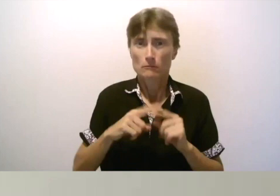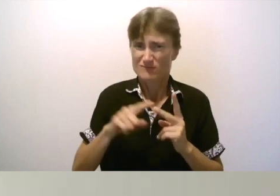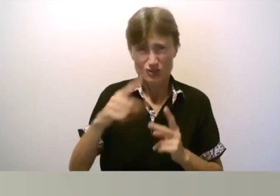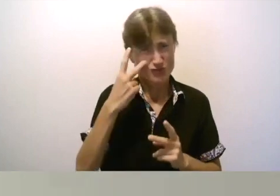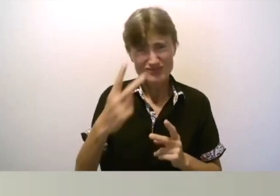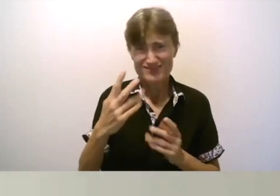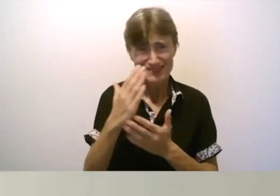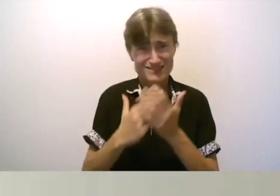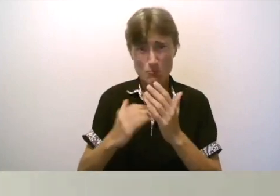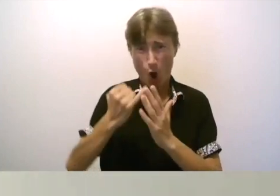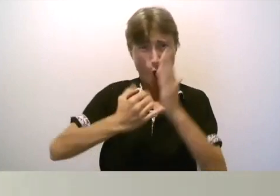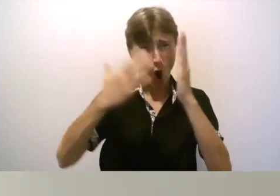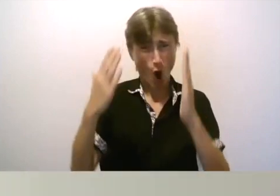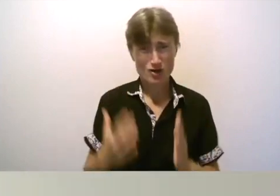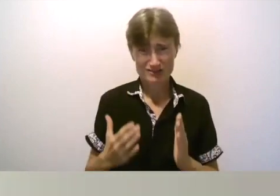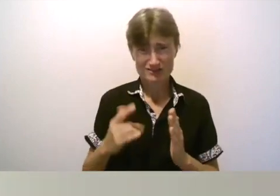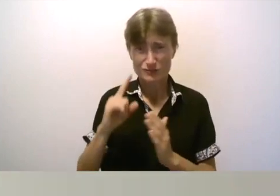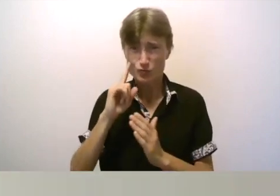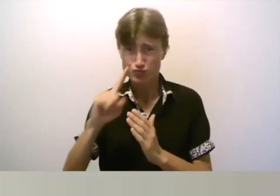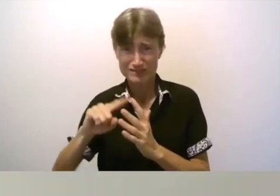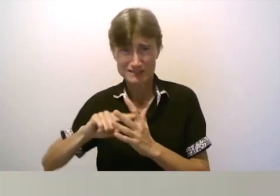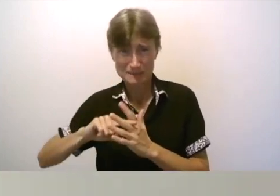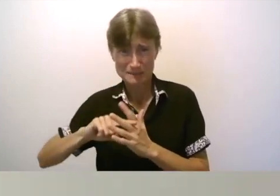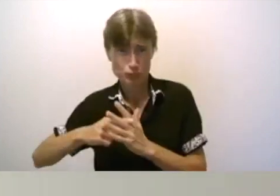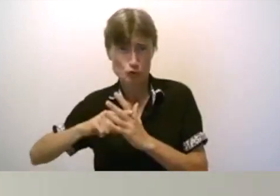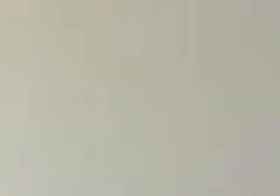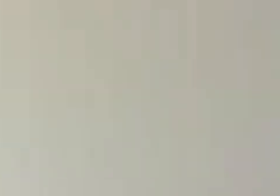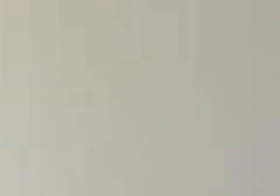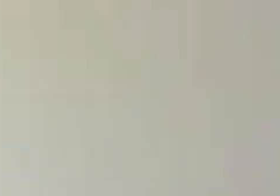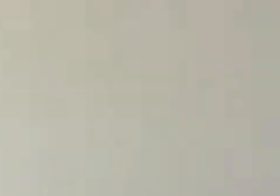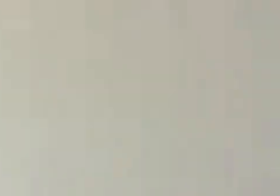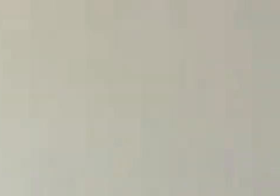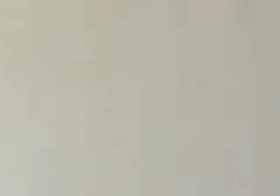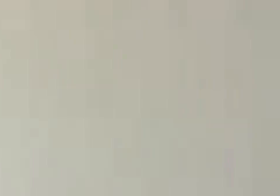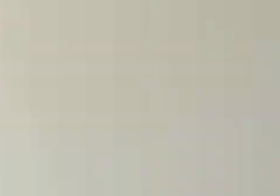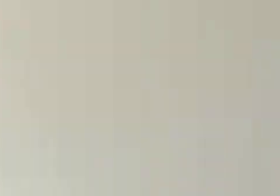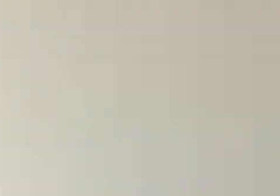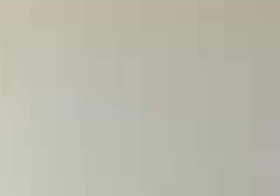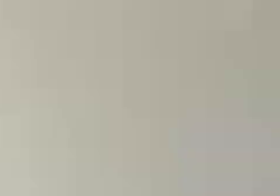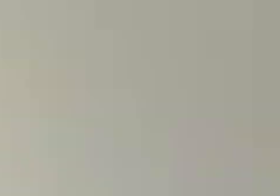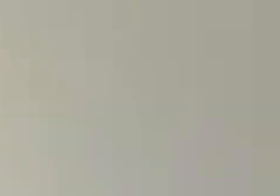really in disability arts we're all re-emerging all the time and what we're seeing right now in the world is that